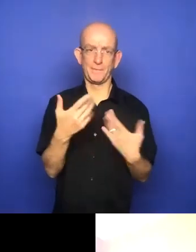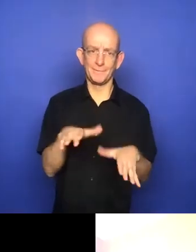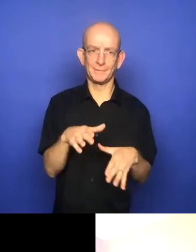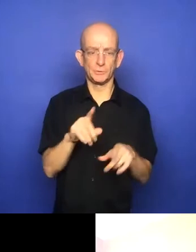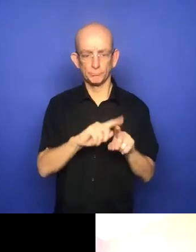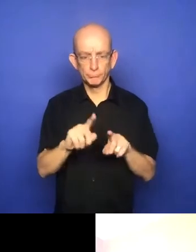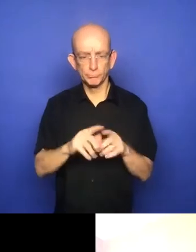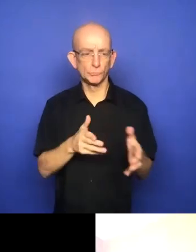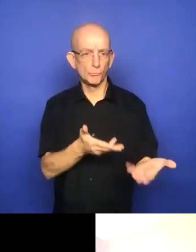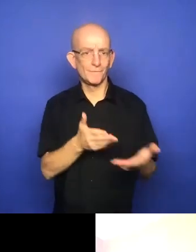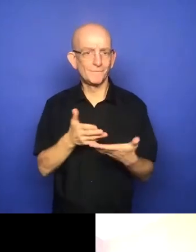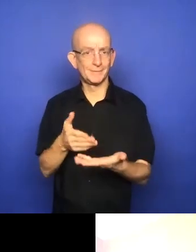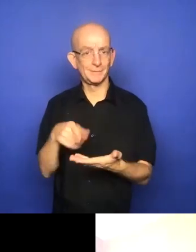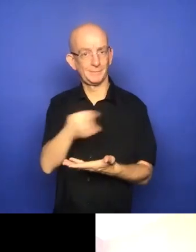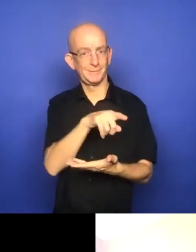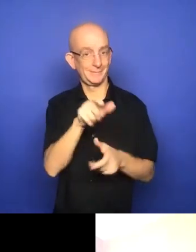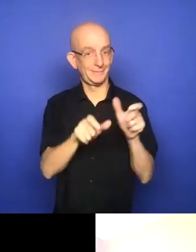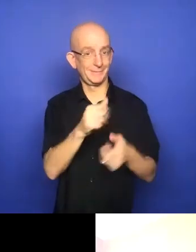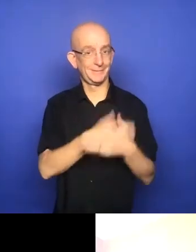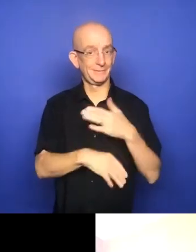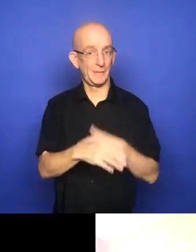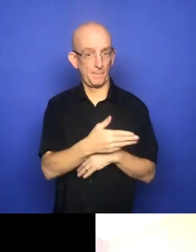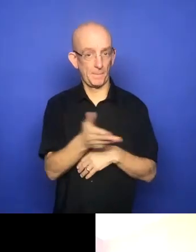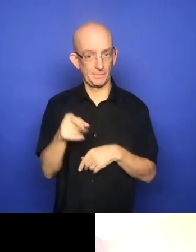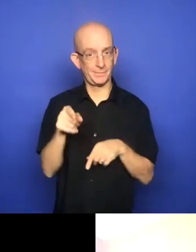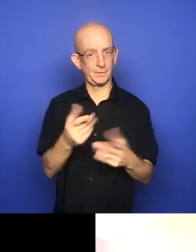who are involved in providing services to persons with disabilities. As